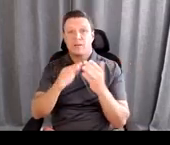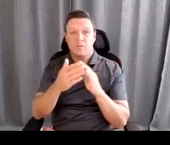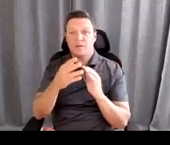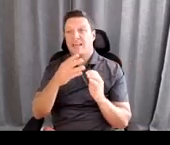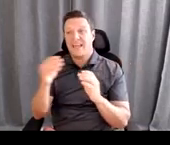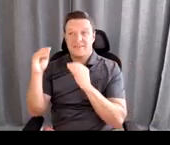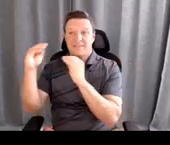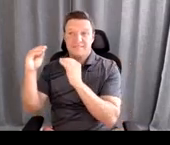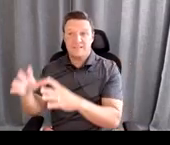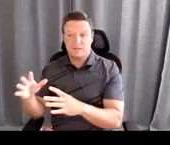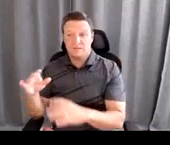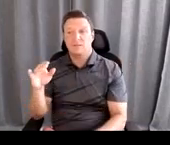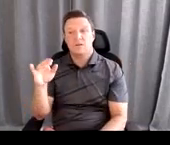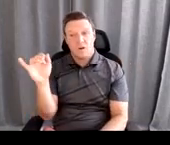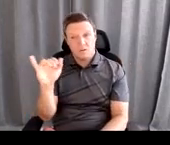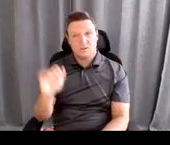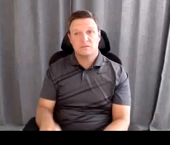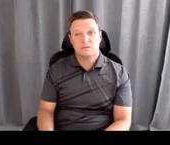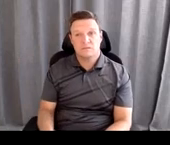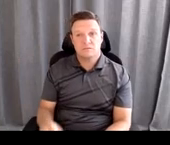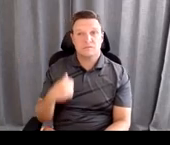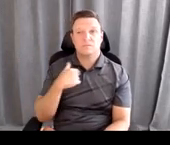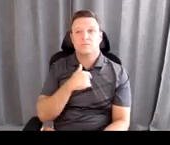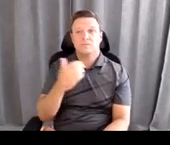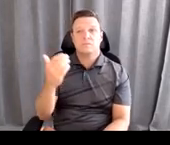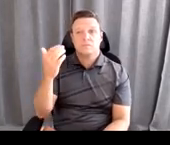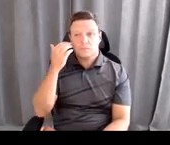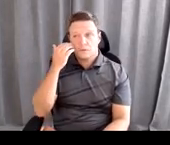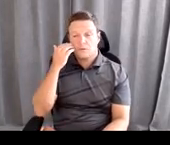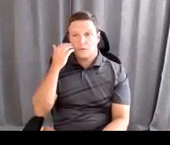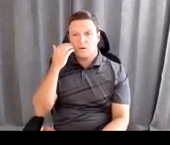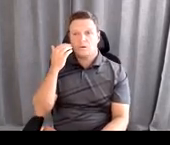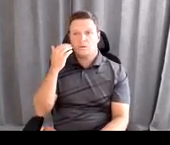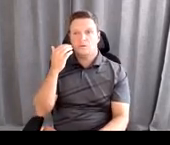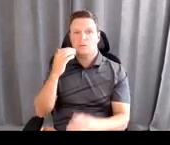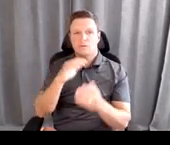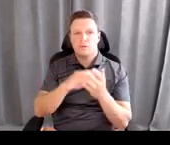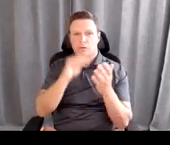We know as faculty members in our classrooms, what the students bring to those classrooms is that cultural?